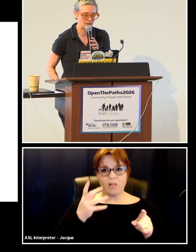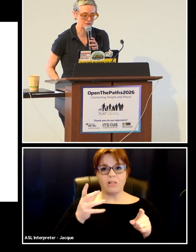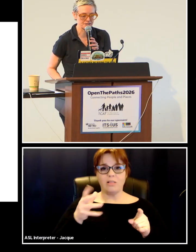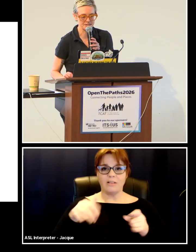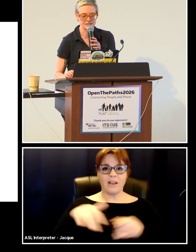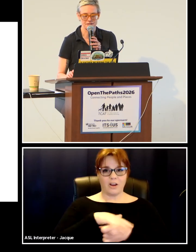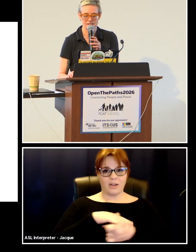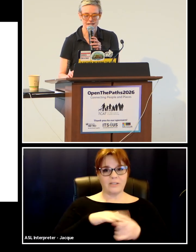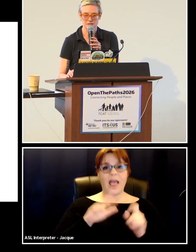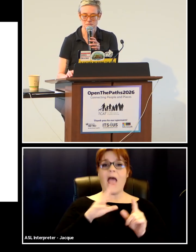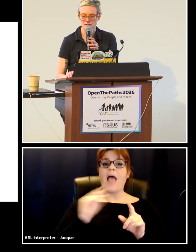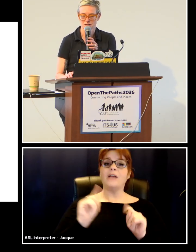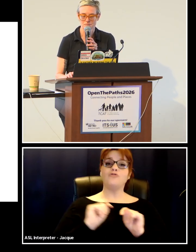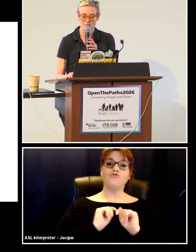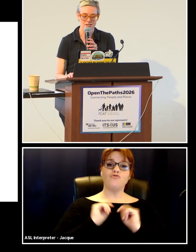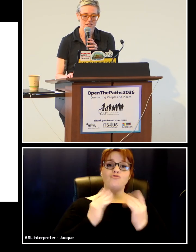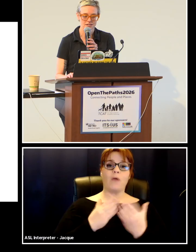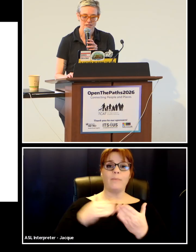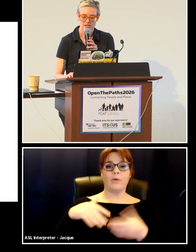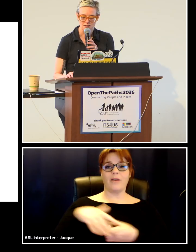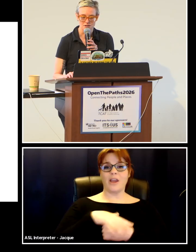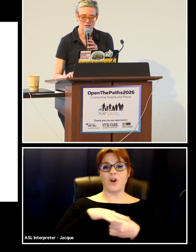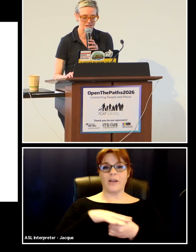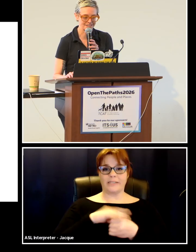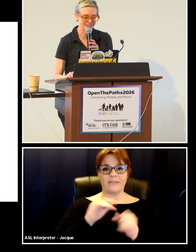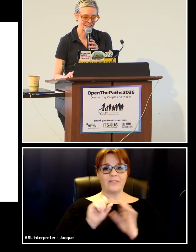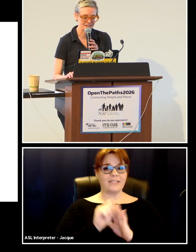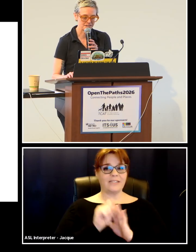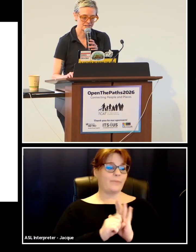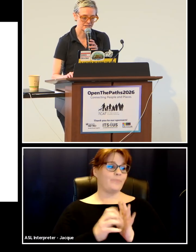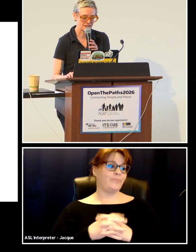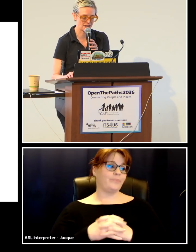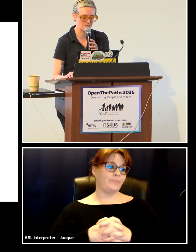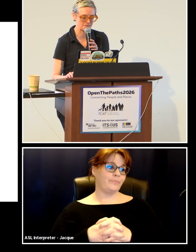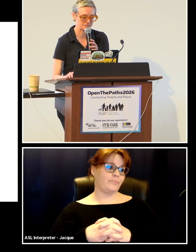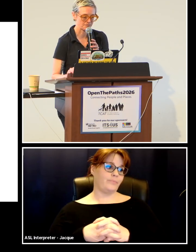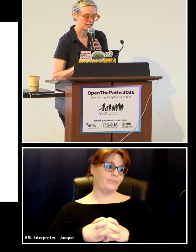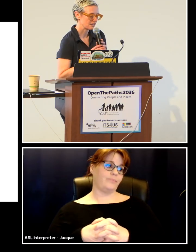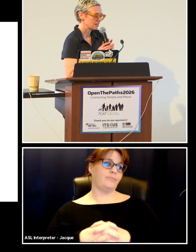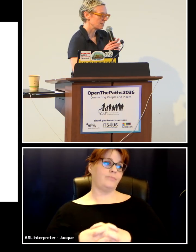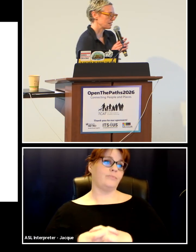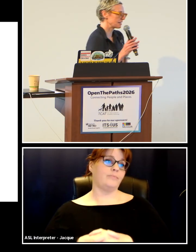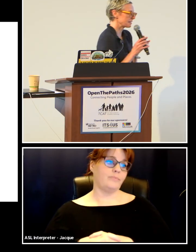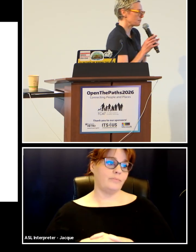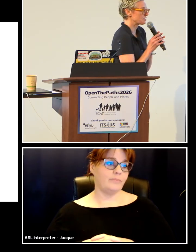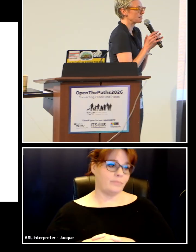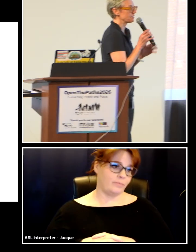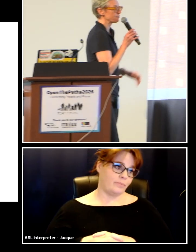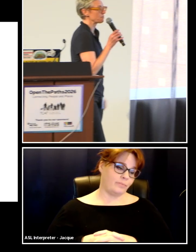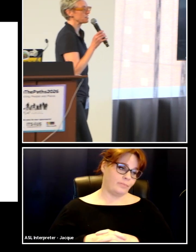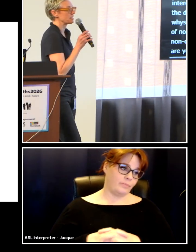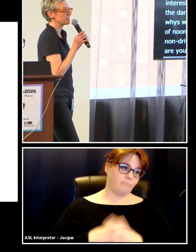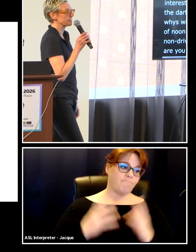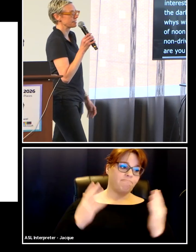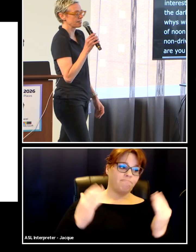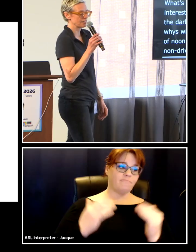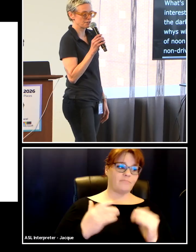tribal areas of the state. So just noticing that. Um this next image, this is from the JTC study. So